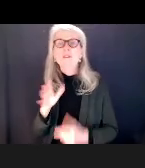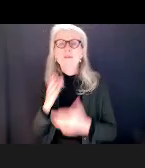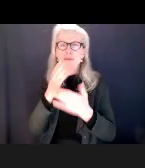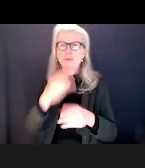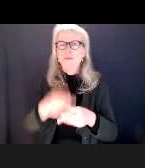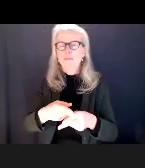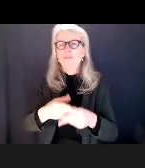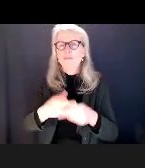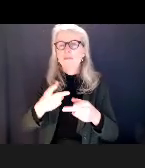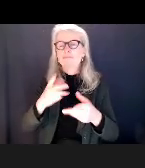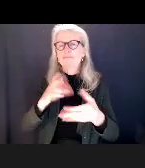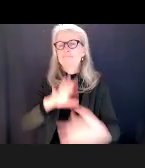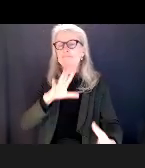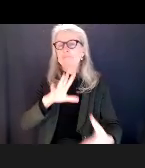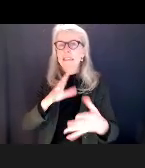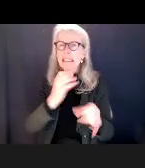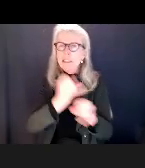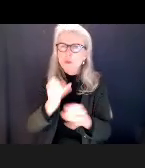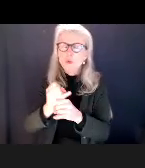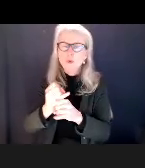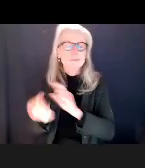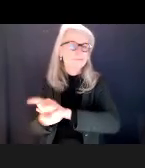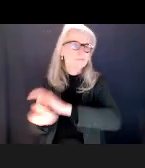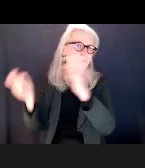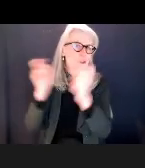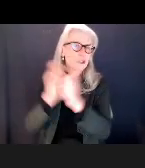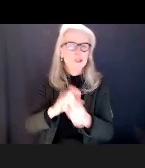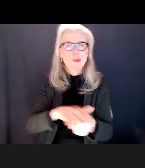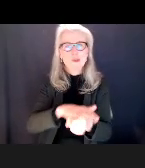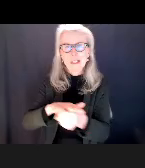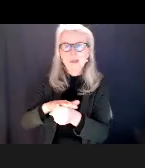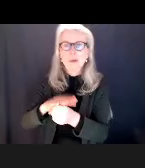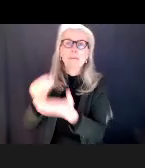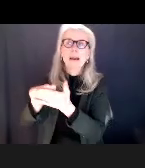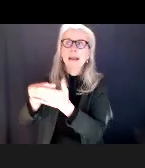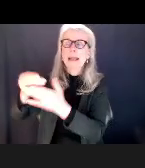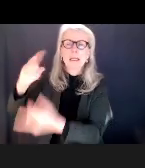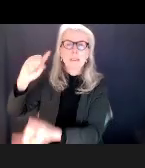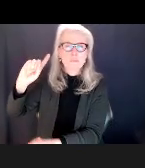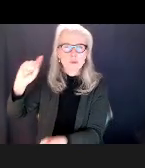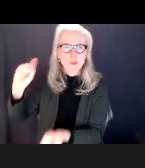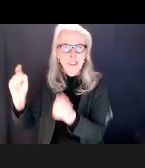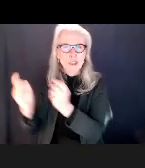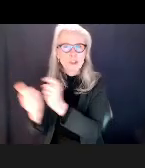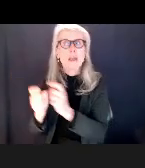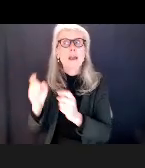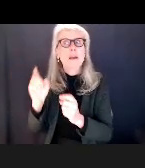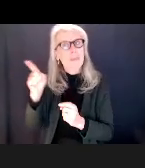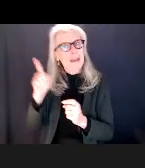led to sector-wide reorganization of public resources. It was slow and reluctant work,